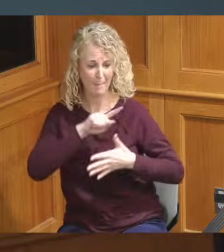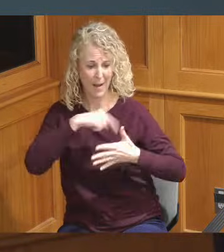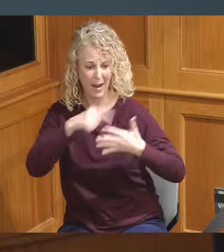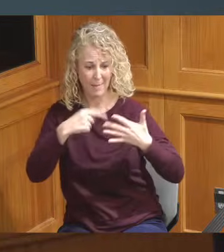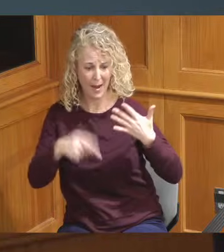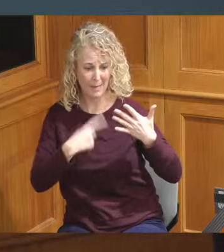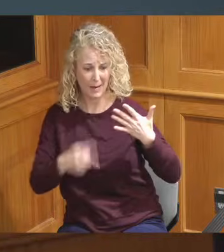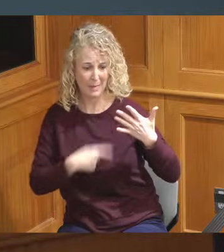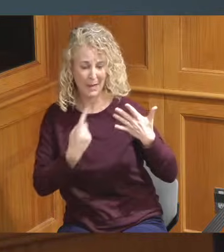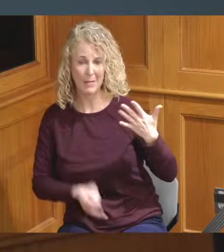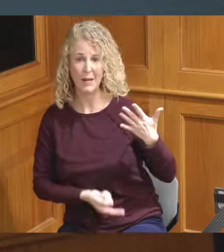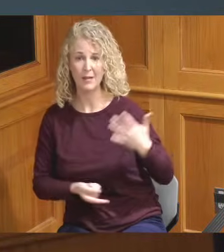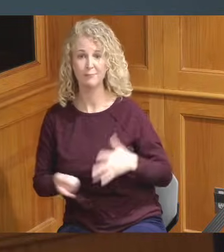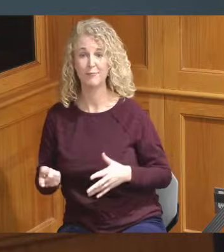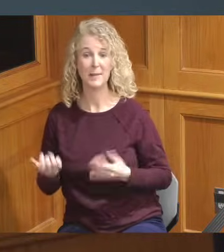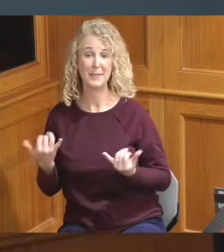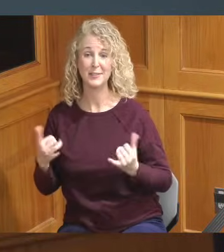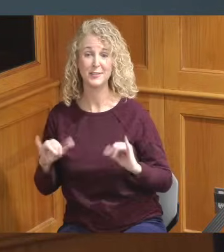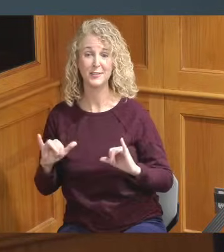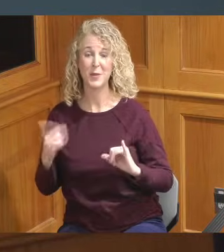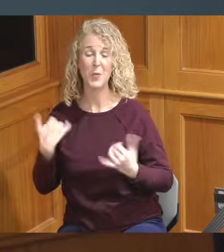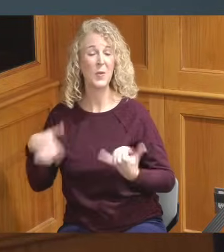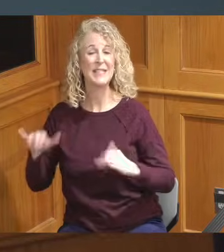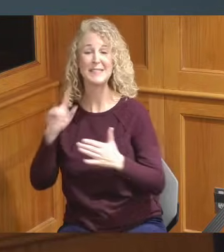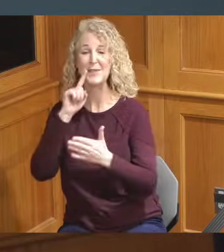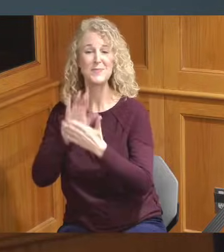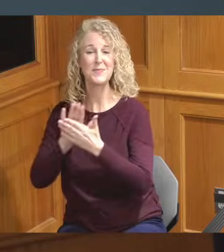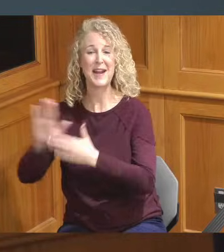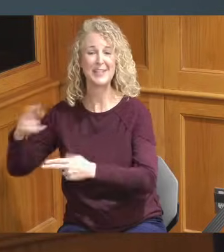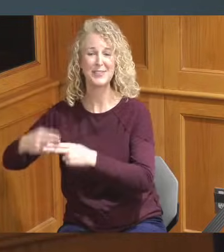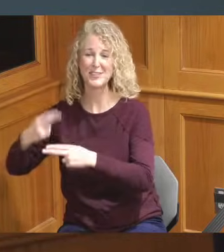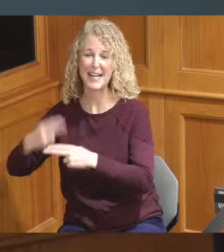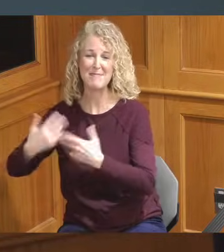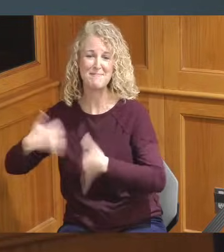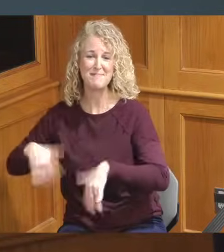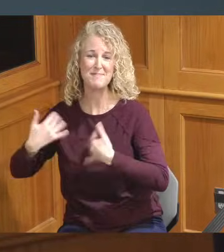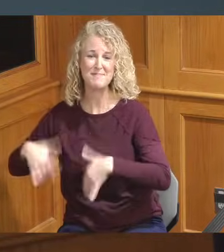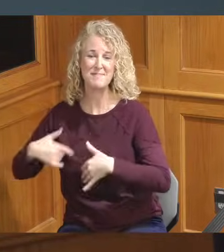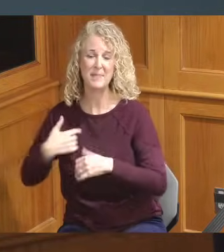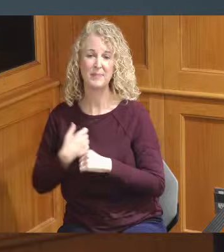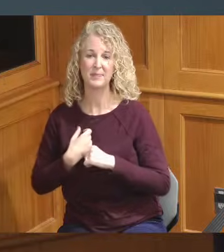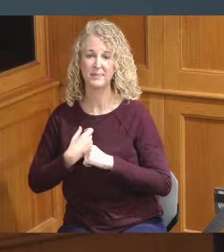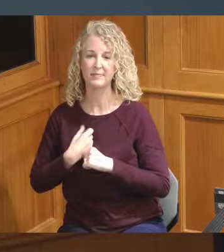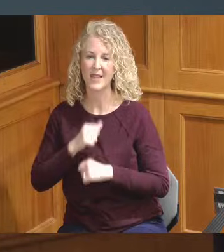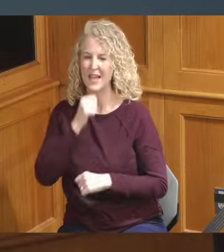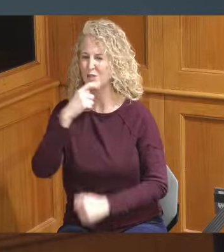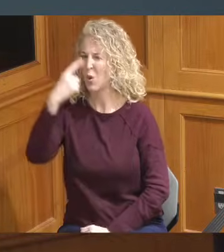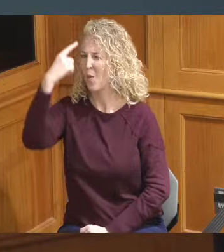Roseman is continues to get her flowers and that's great and I wish I don't believe I've met her.